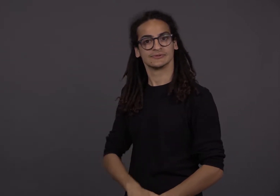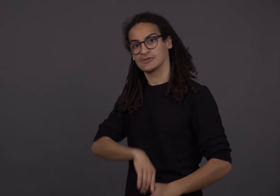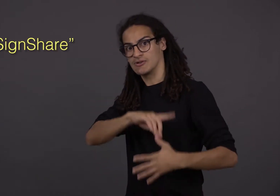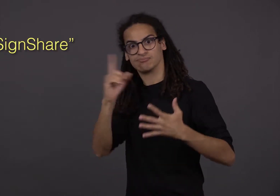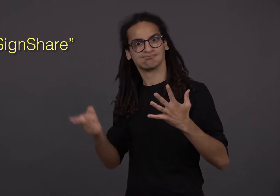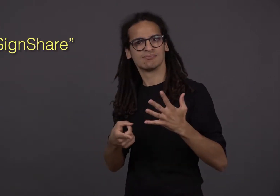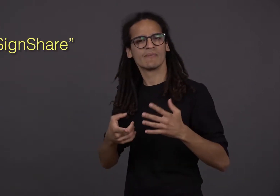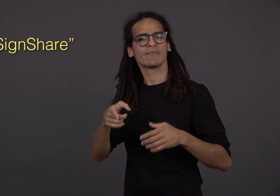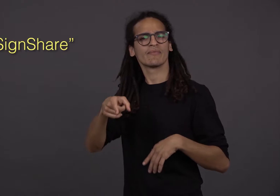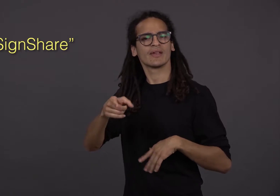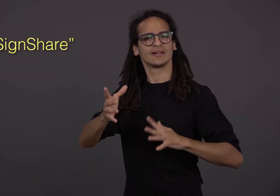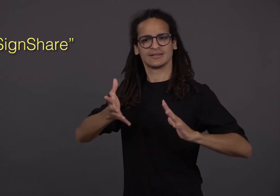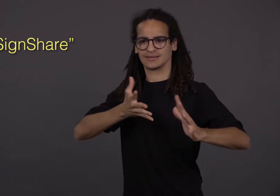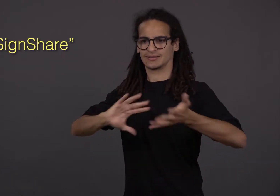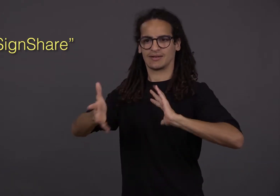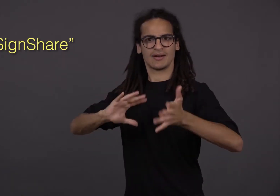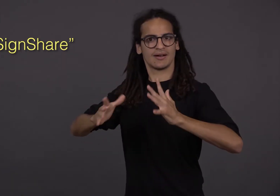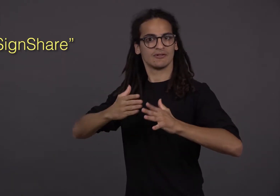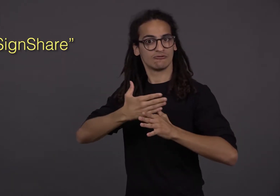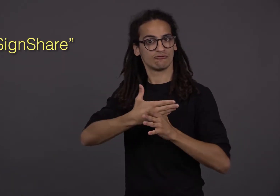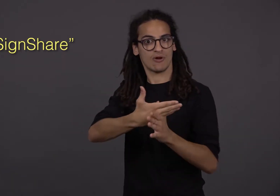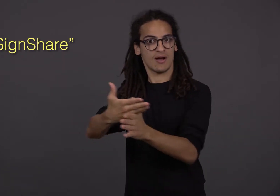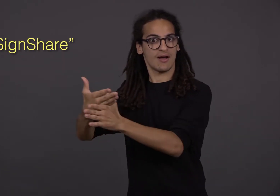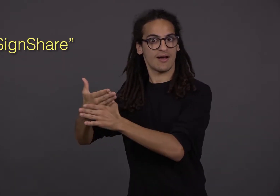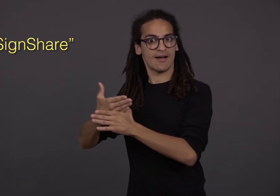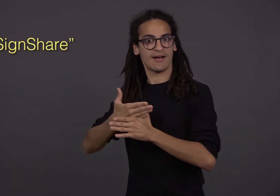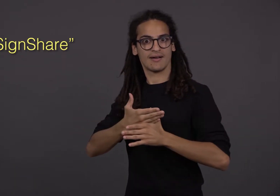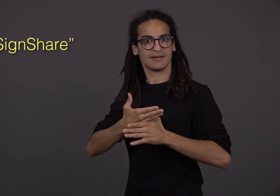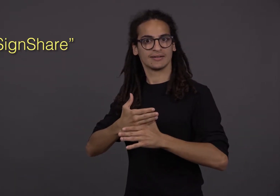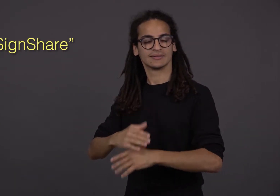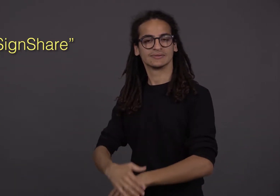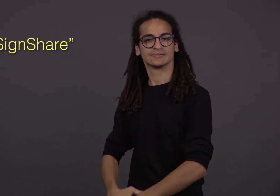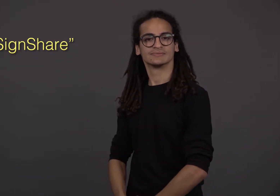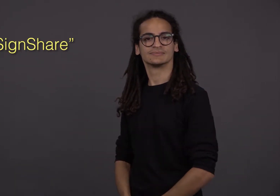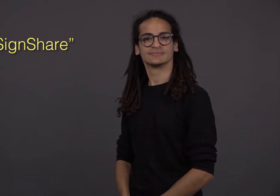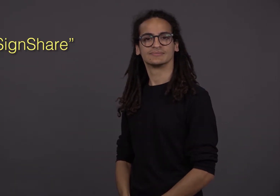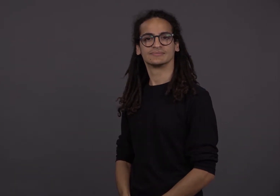Next, “SignShare,”